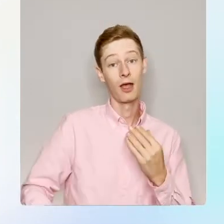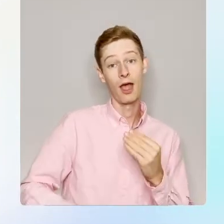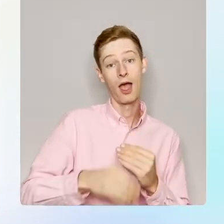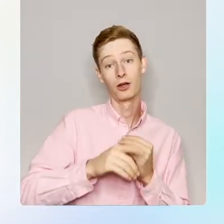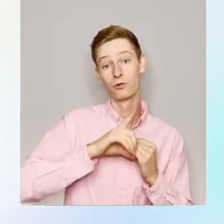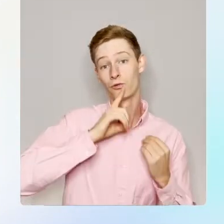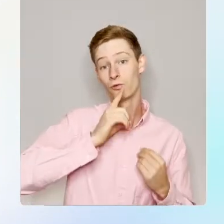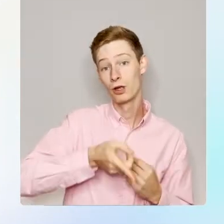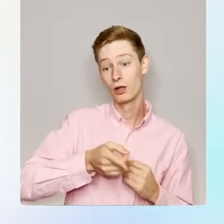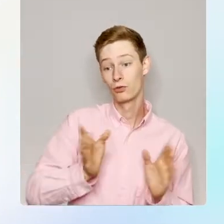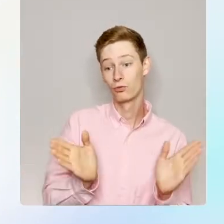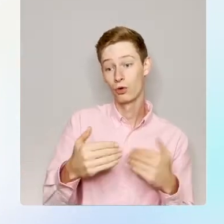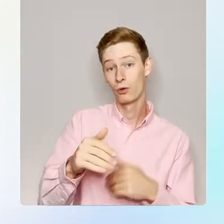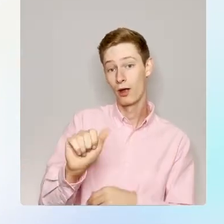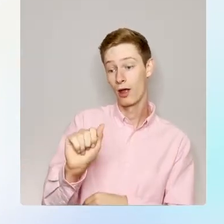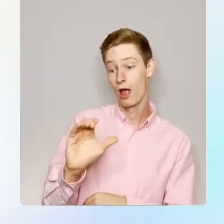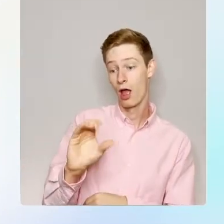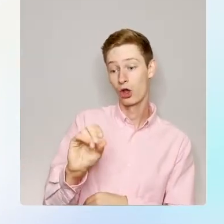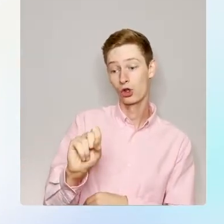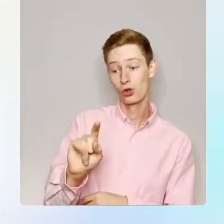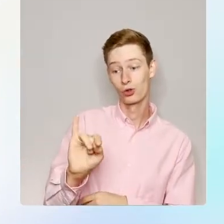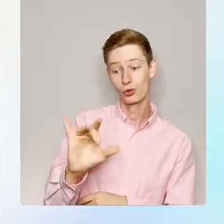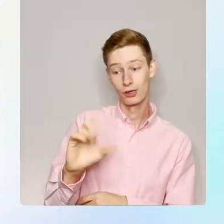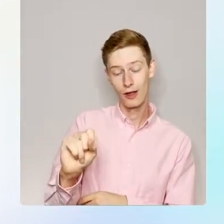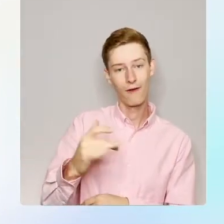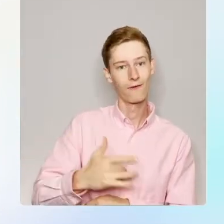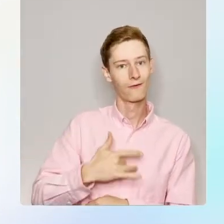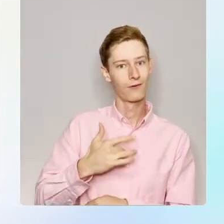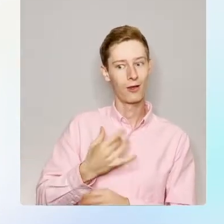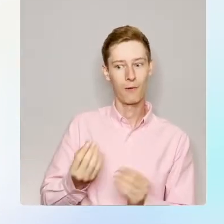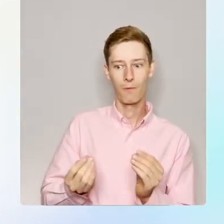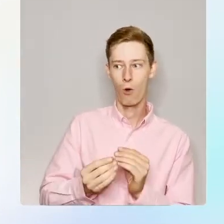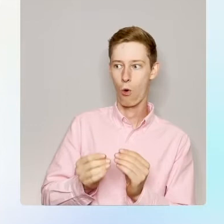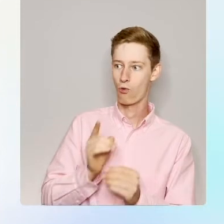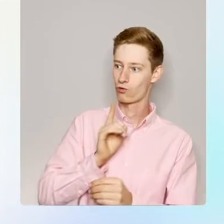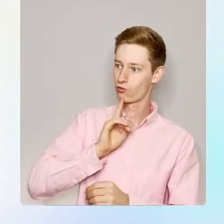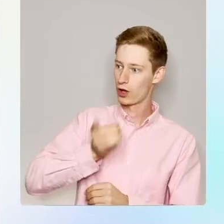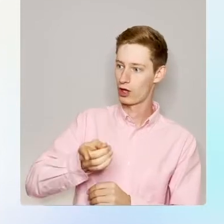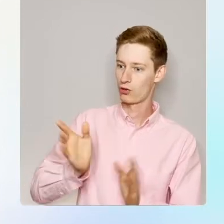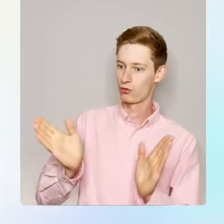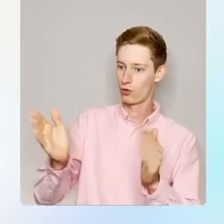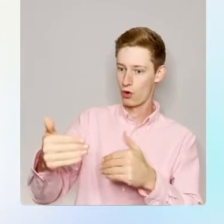helped make the environment feel more inviting. The room acoustics in Workrooms has been set up